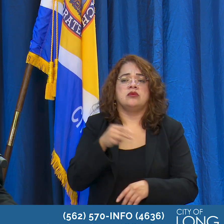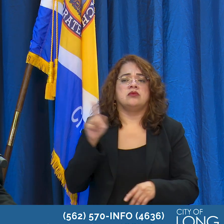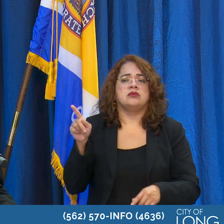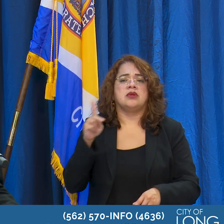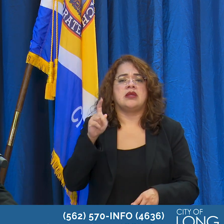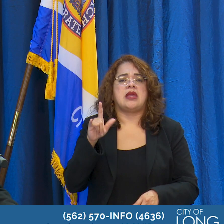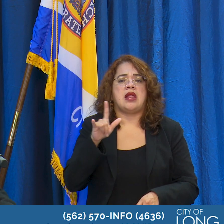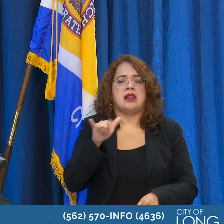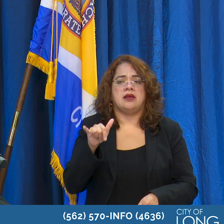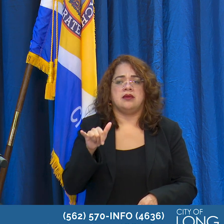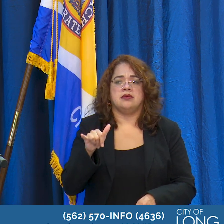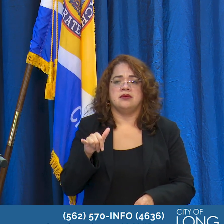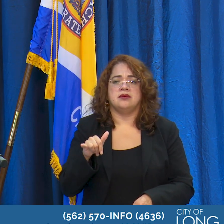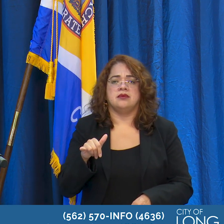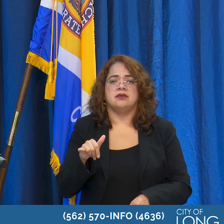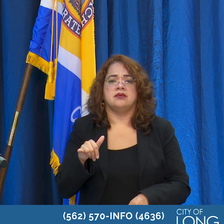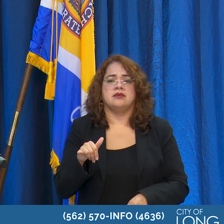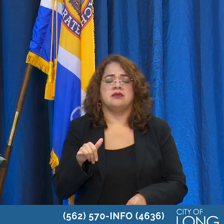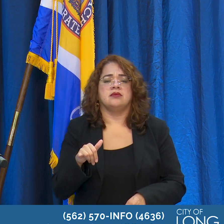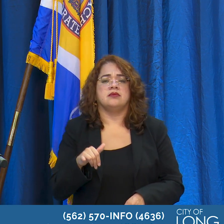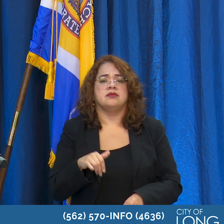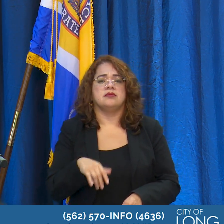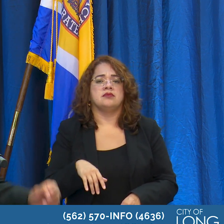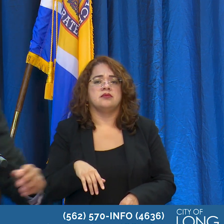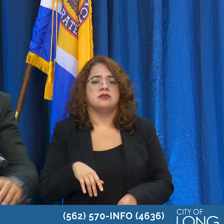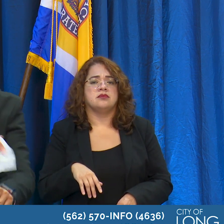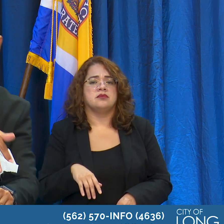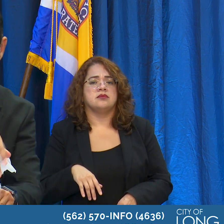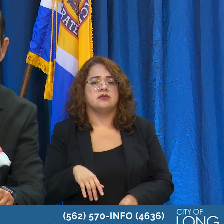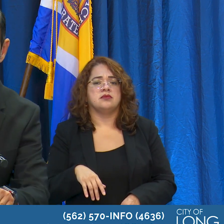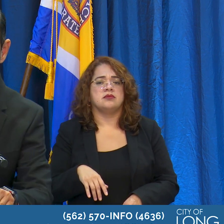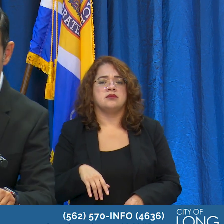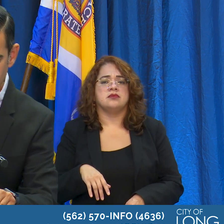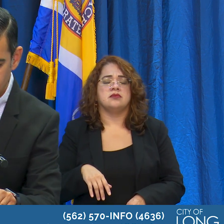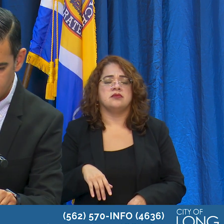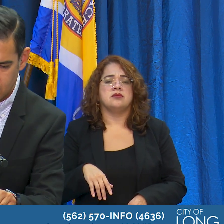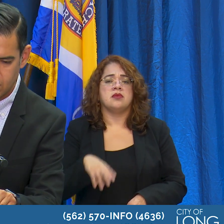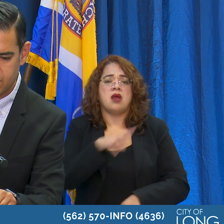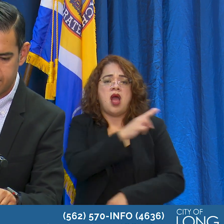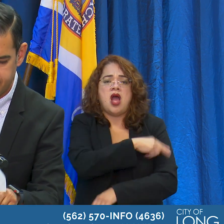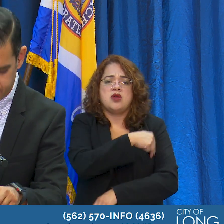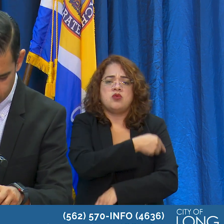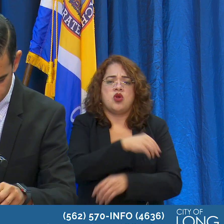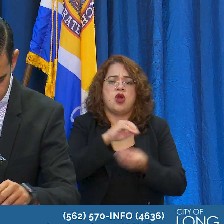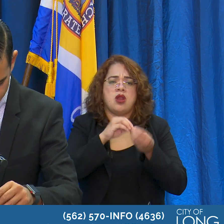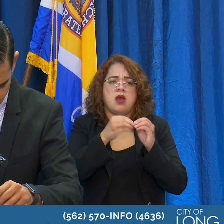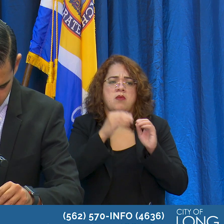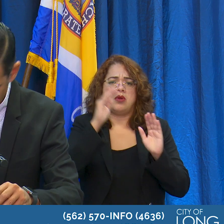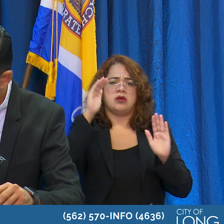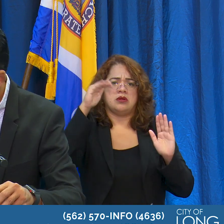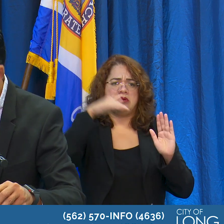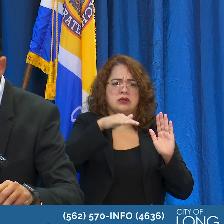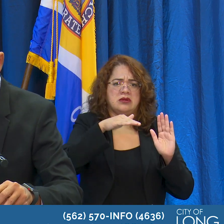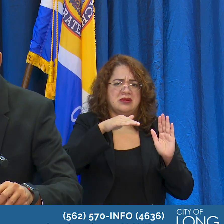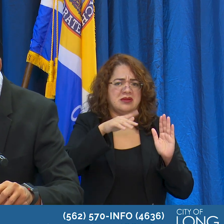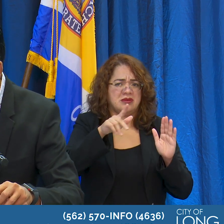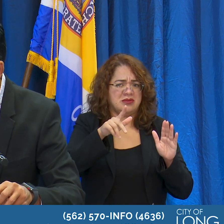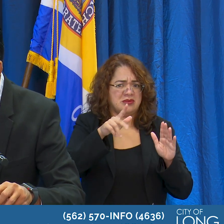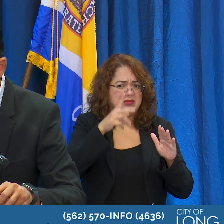Kelly. If with the drops in hospitalizations, are you hopeful that the case numbers are also trending down? I know that,